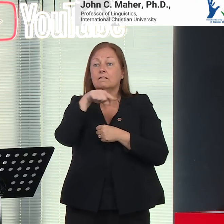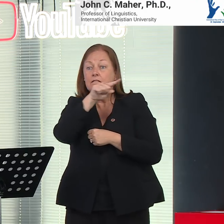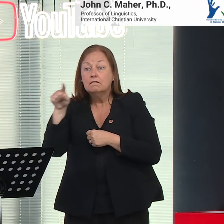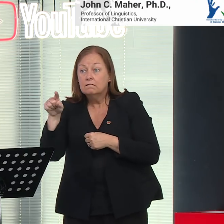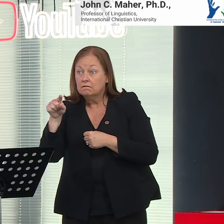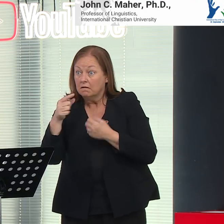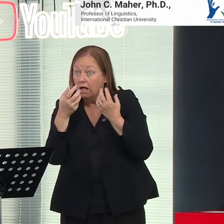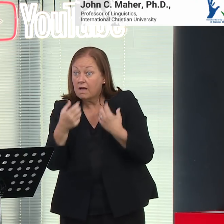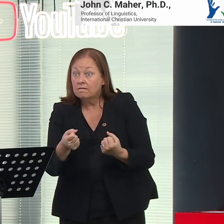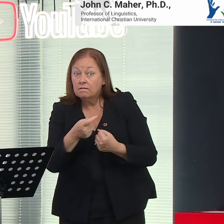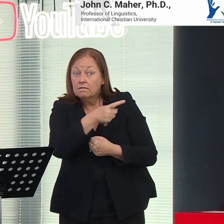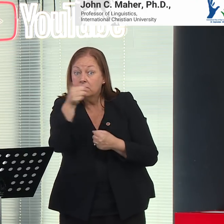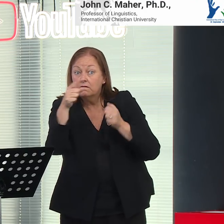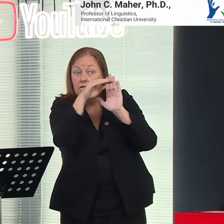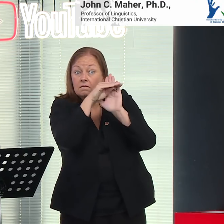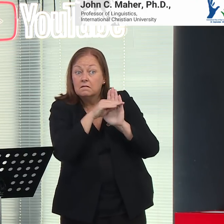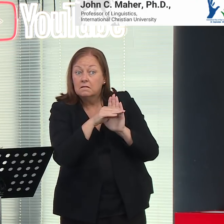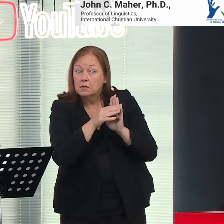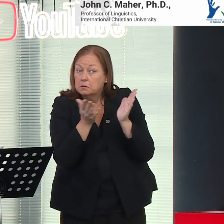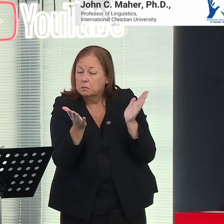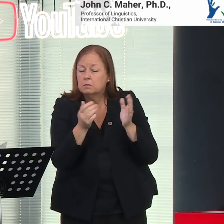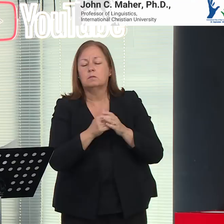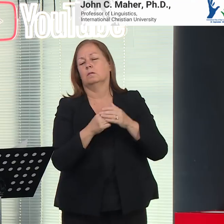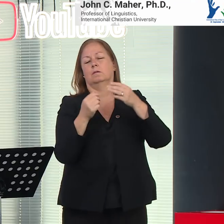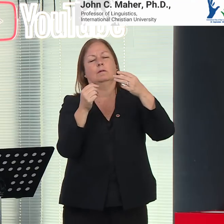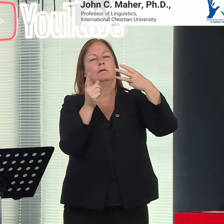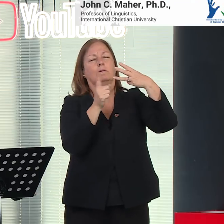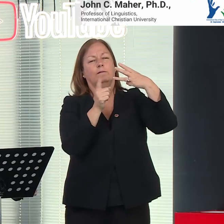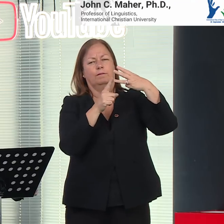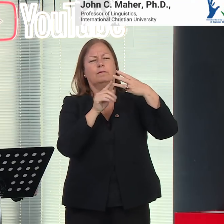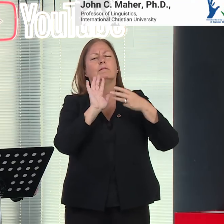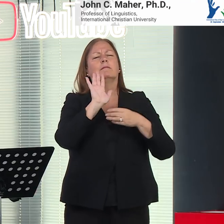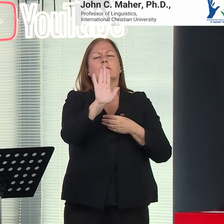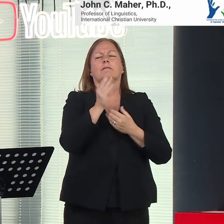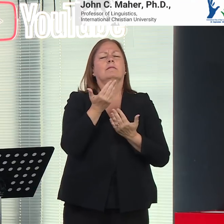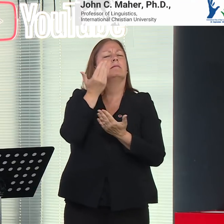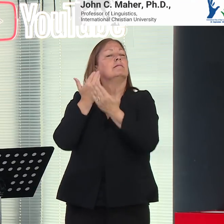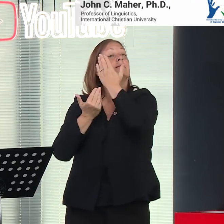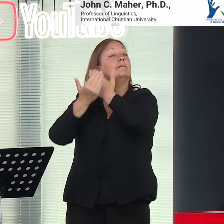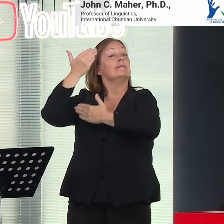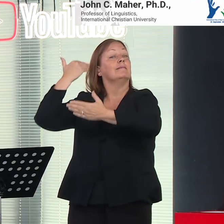Two, does your language recognize correct usage and incorrect usage?